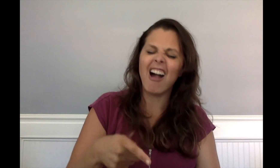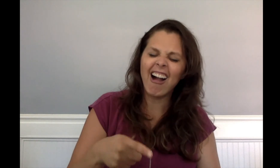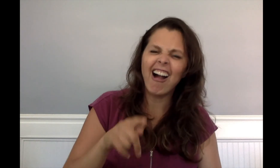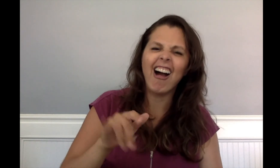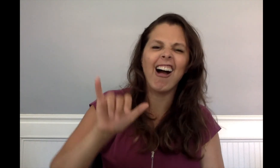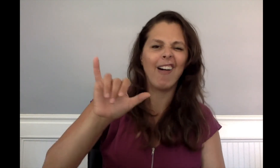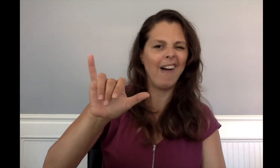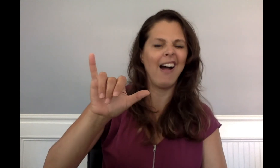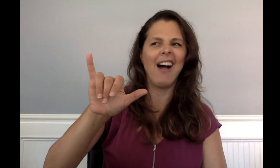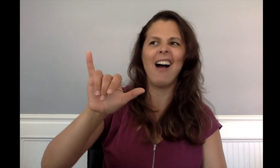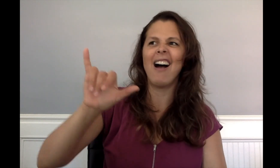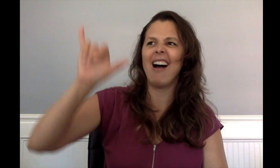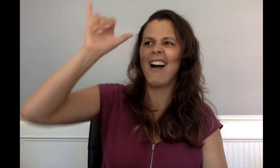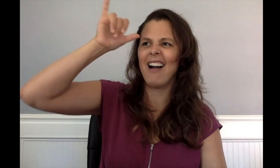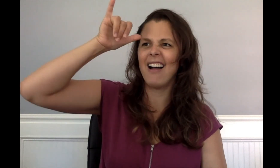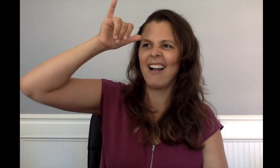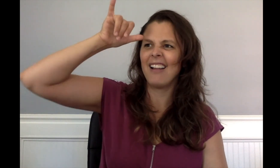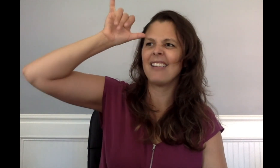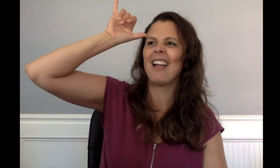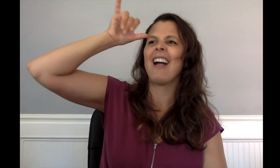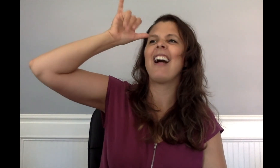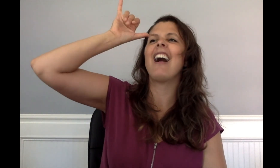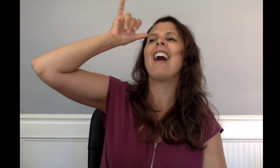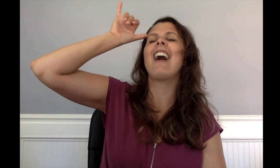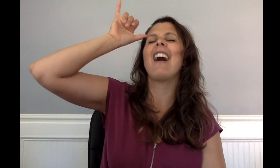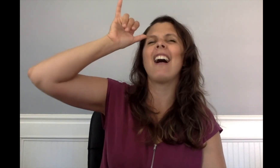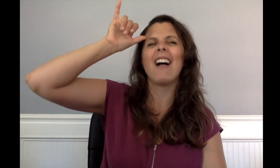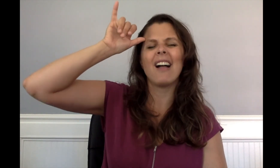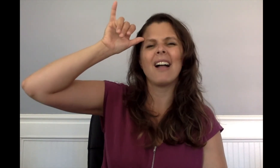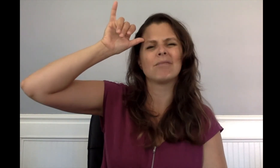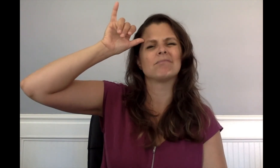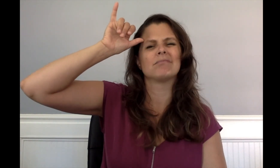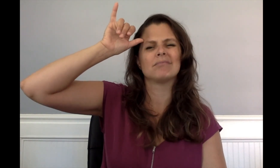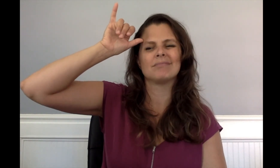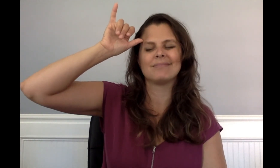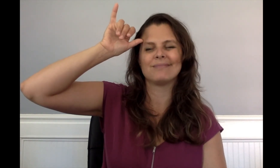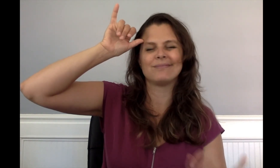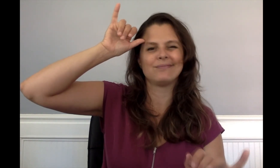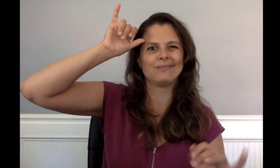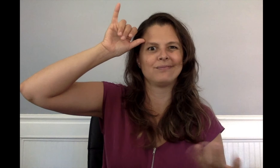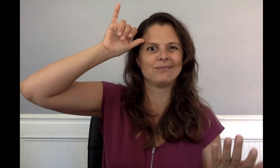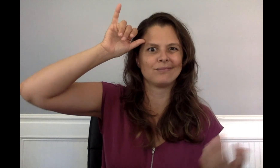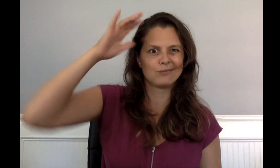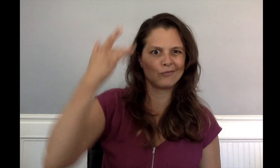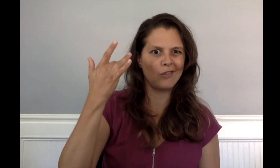Charlie signed the word 'cow'.